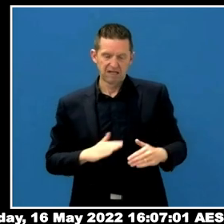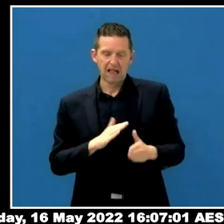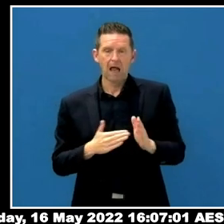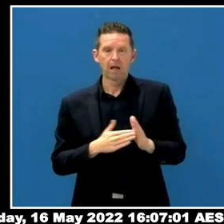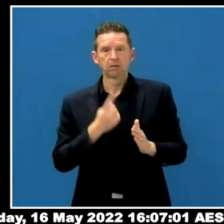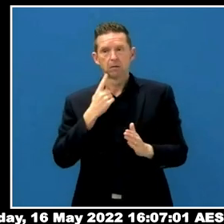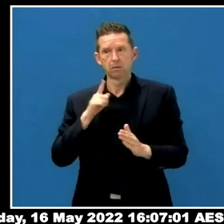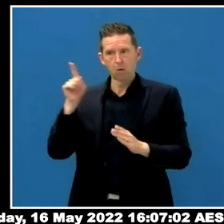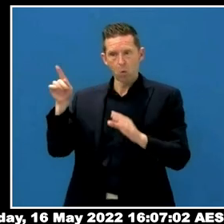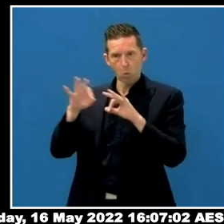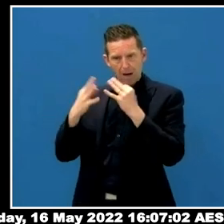No.